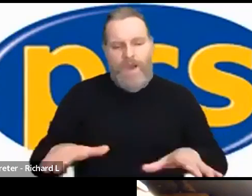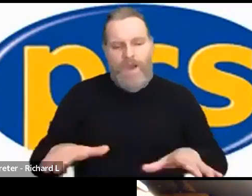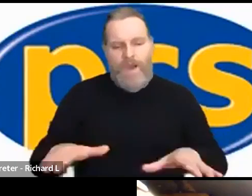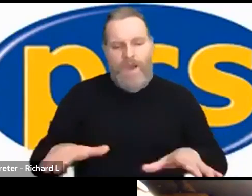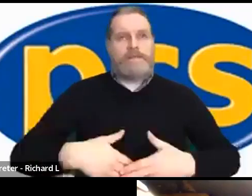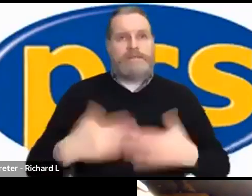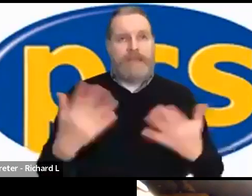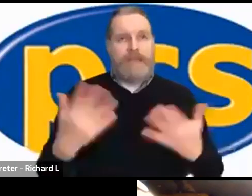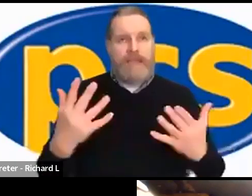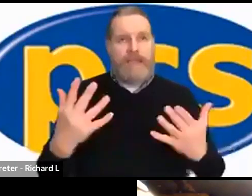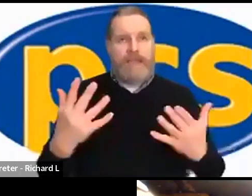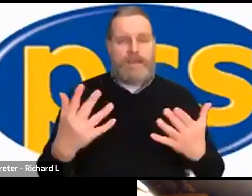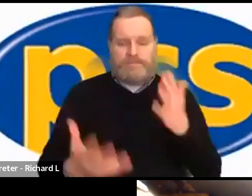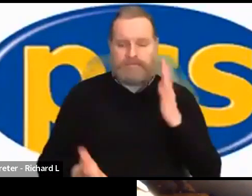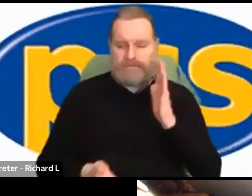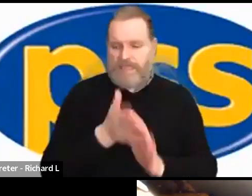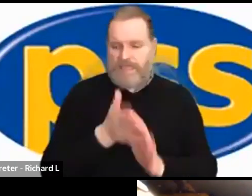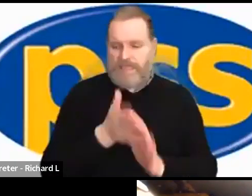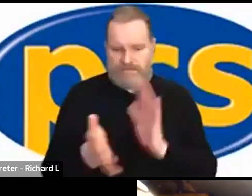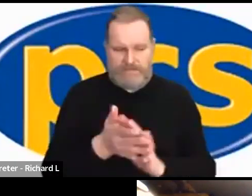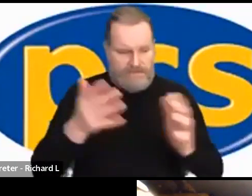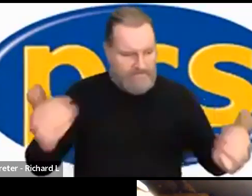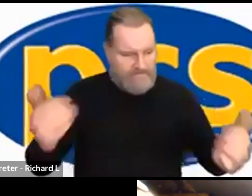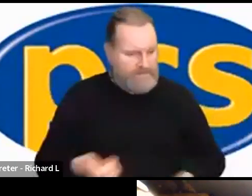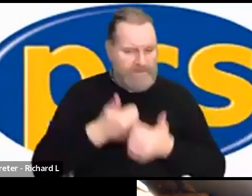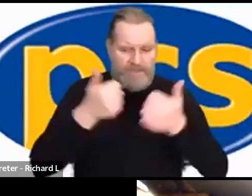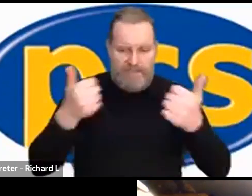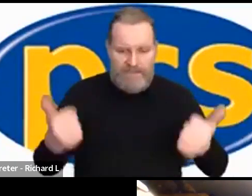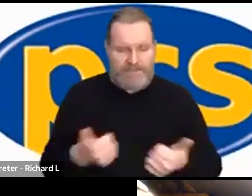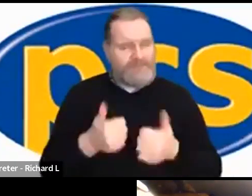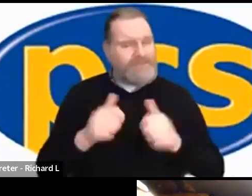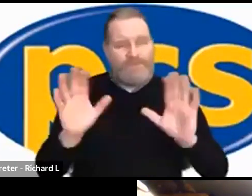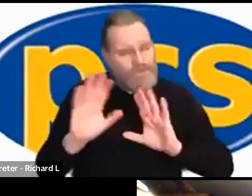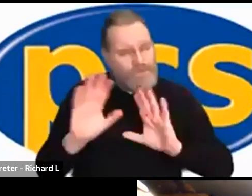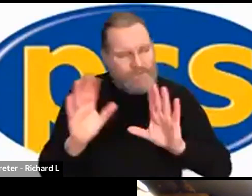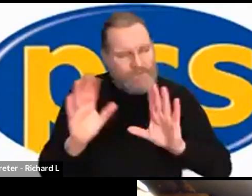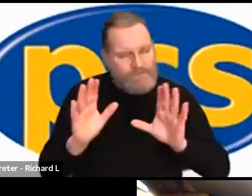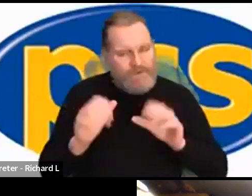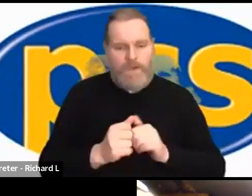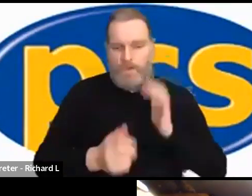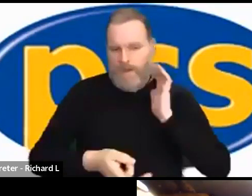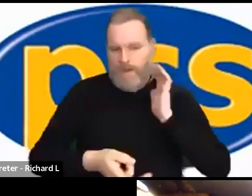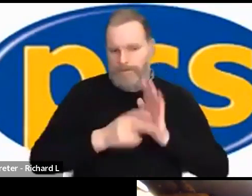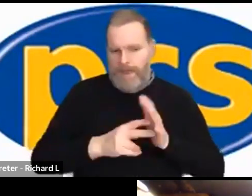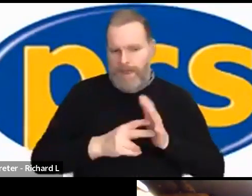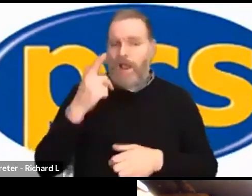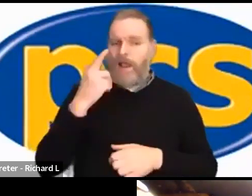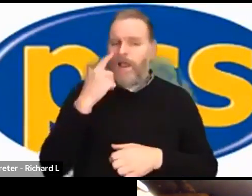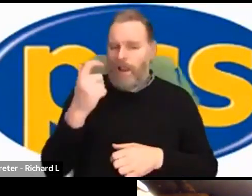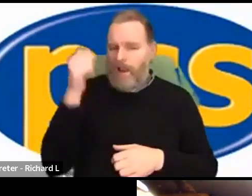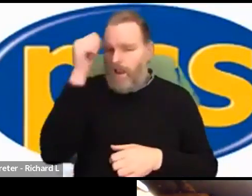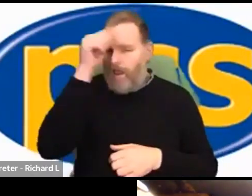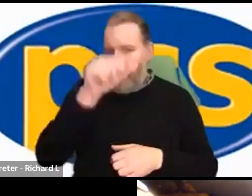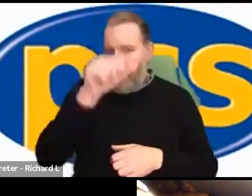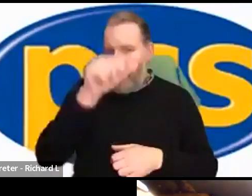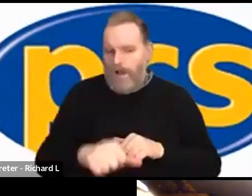've done done. Maybe historically. ically, which is to have the odd one day strike where we've not actually seen n that win